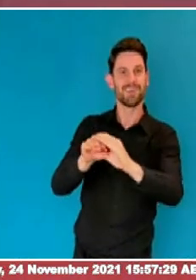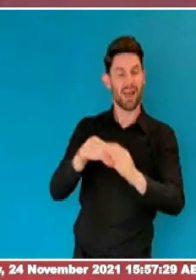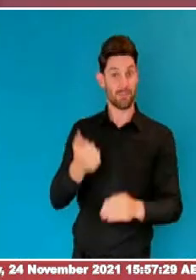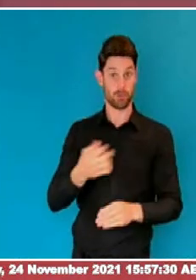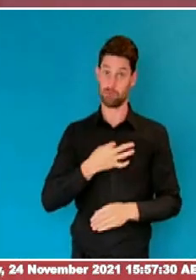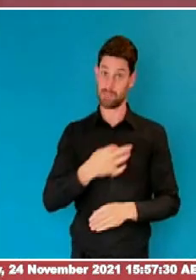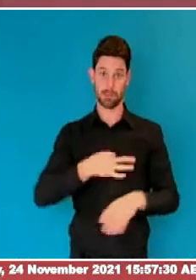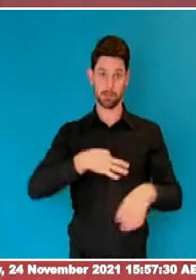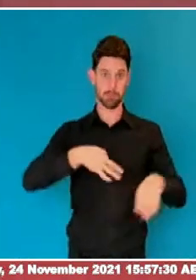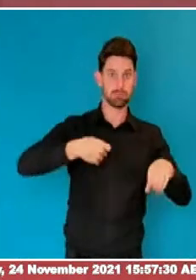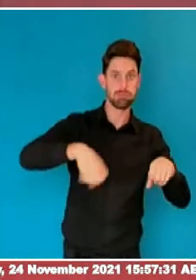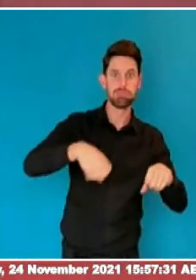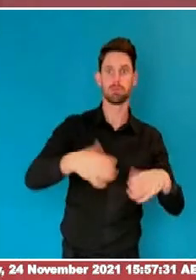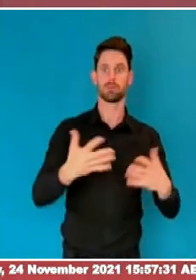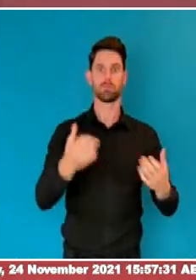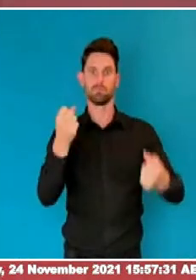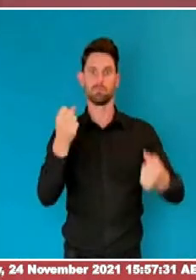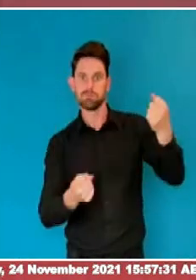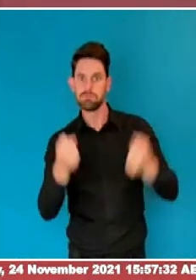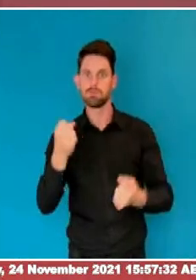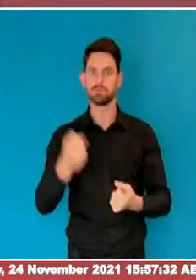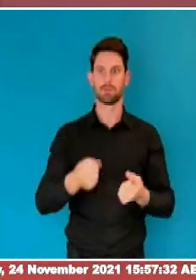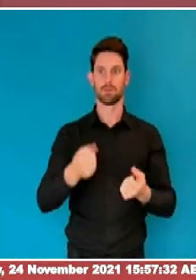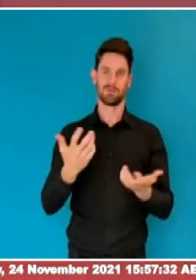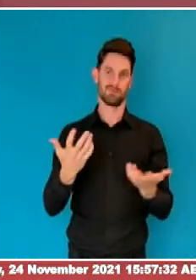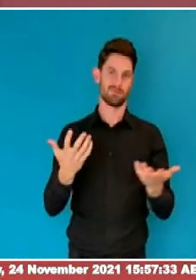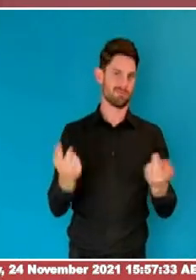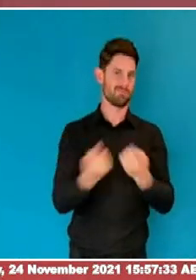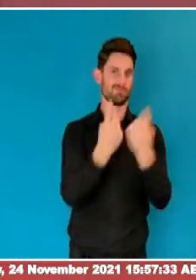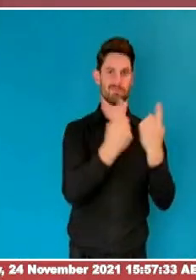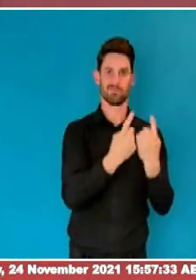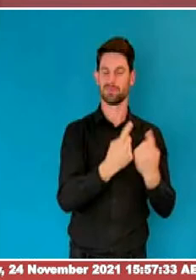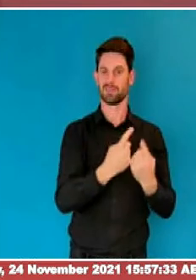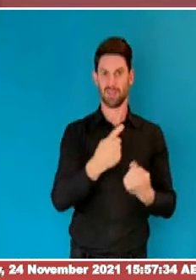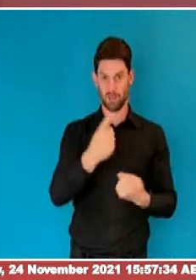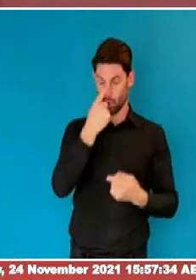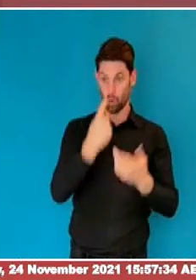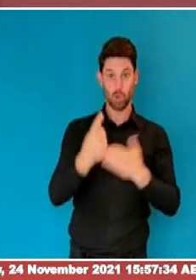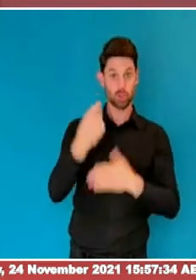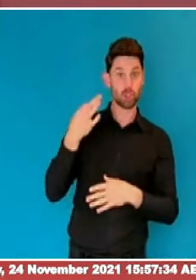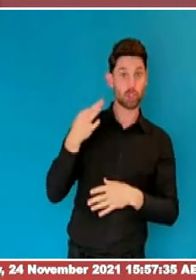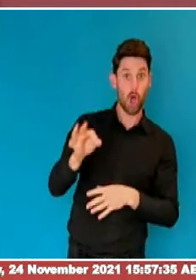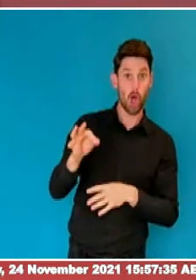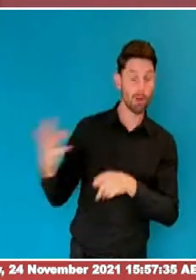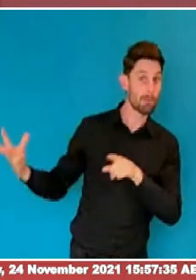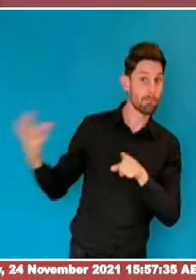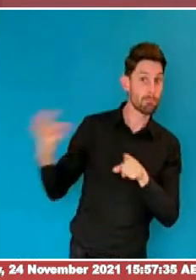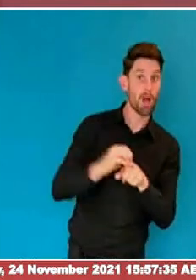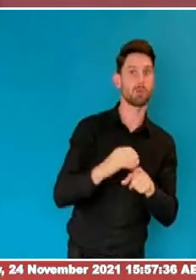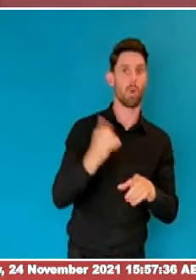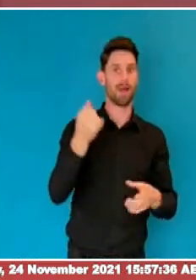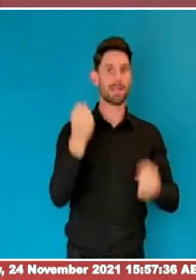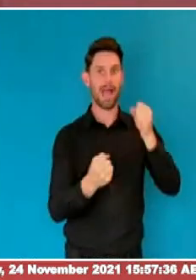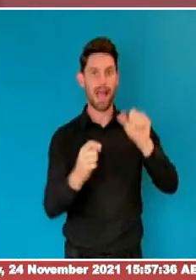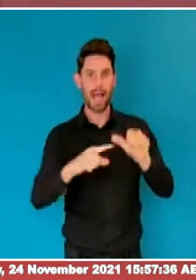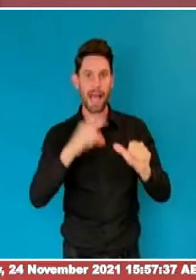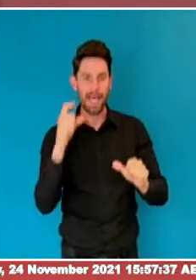day with motorbikes and dog bites, and so we do a lot of things around risk